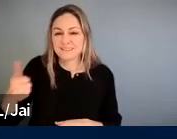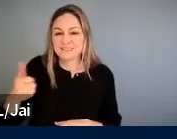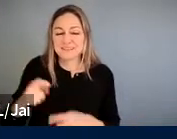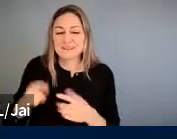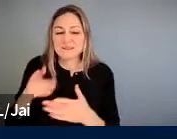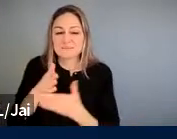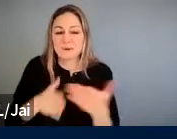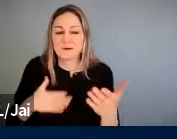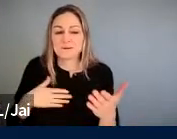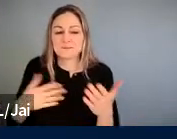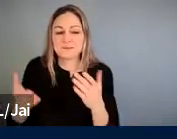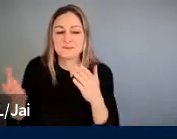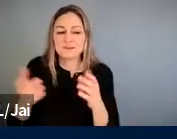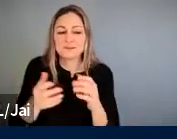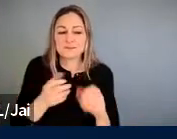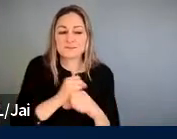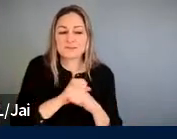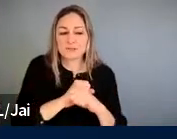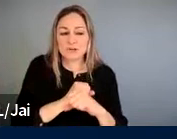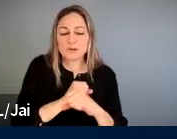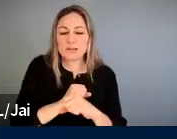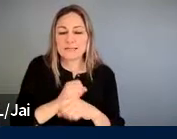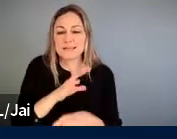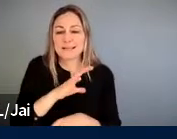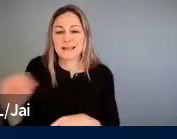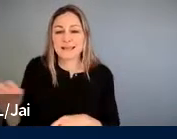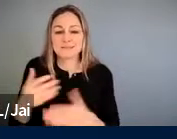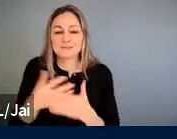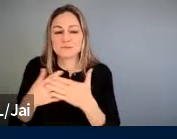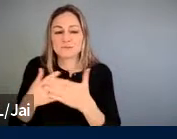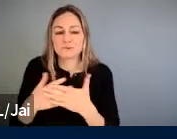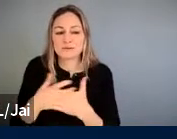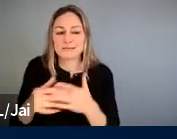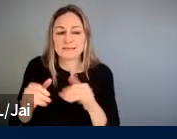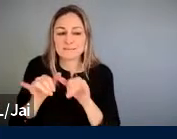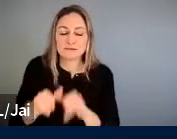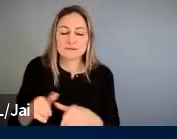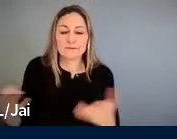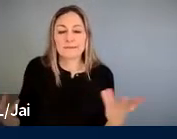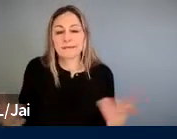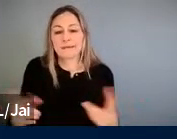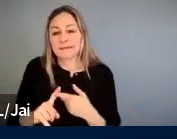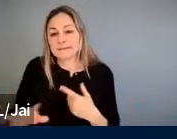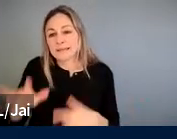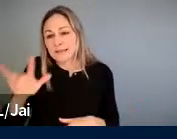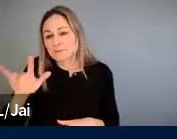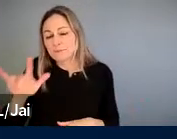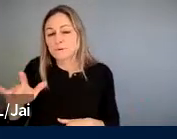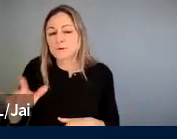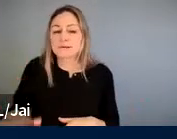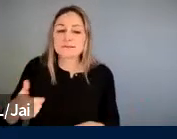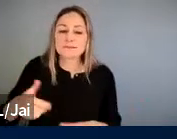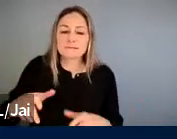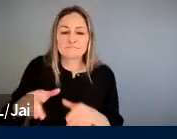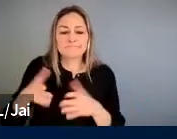and screening measures. So at the airports, at terminals and public transportation, there's an